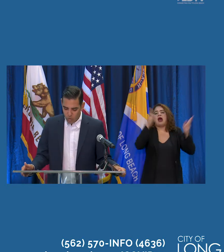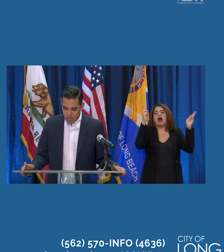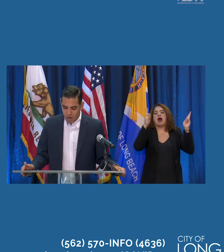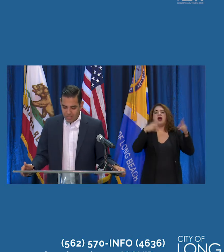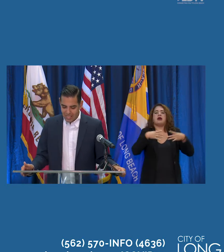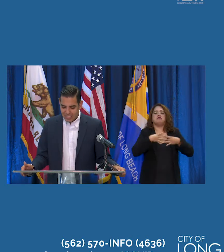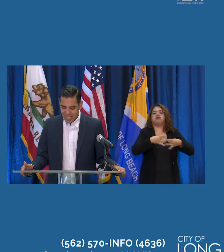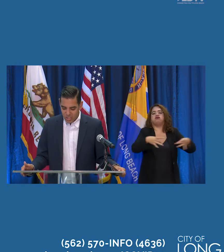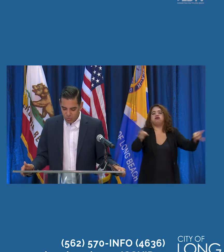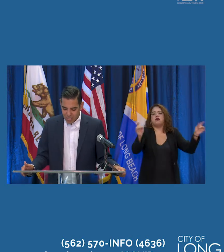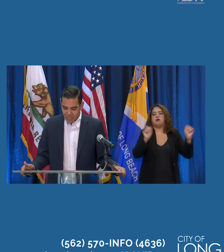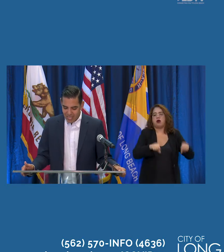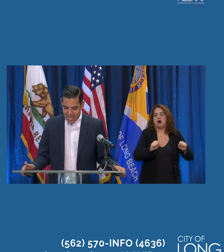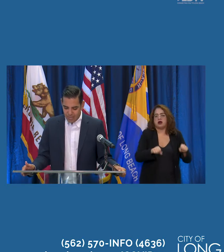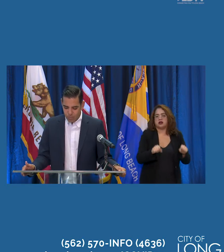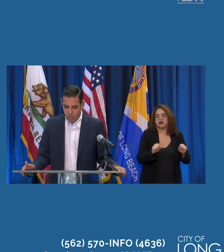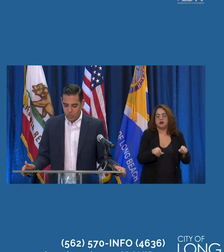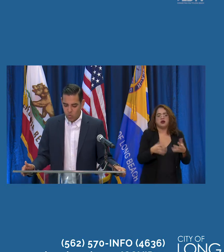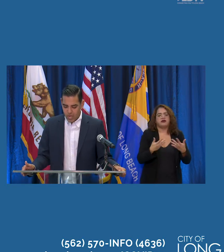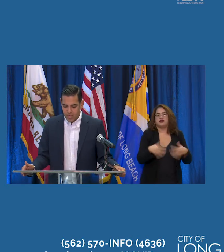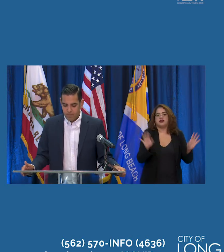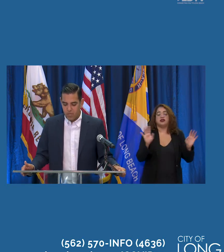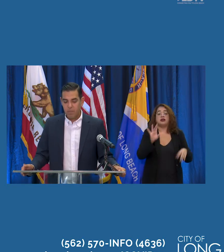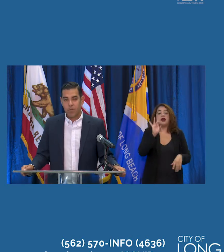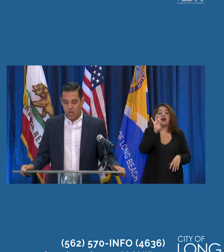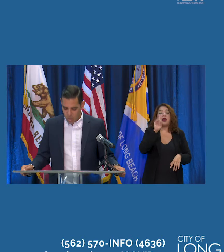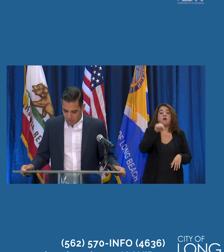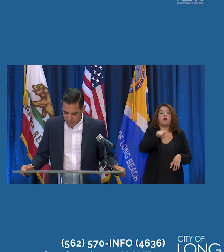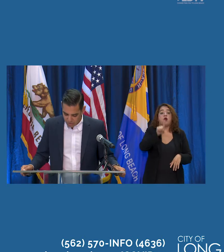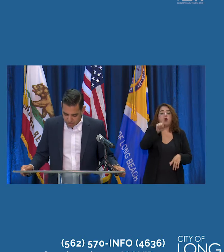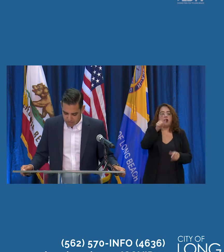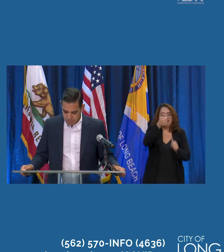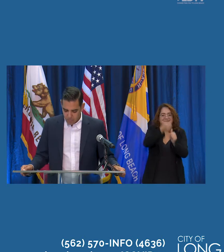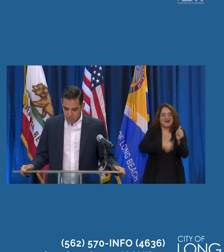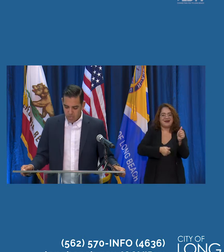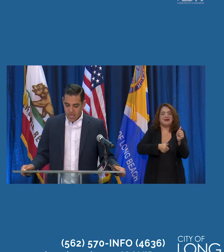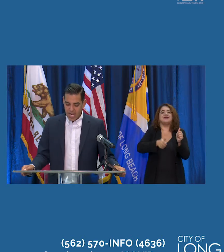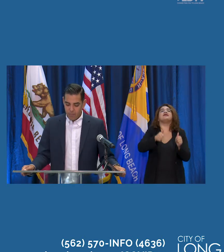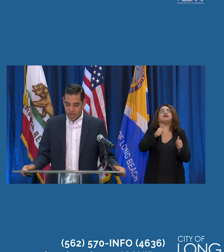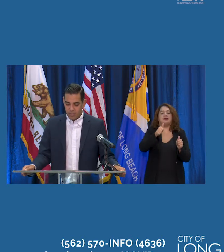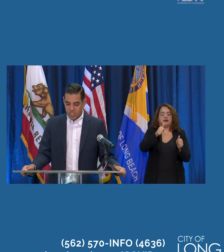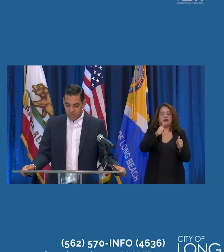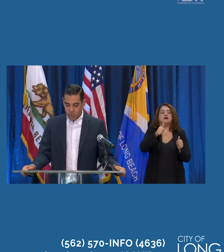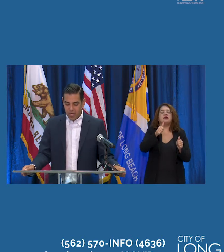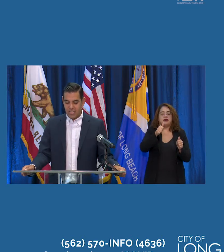one. Our daily case rate is at 8.1 per 100 000 and our positivity rate is